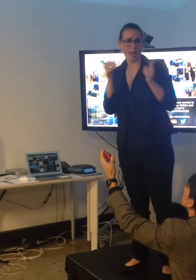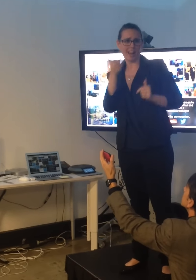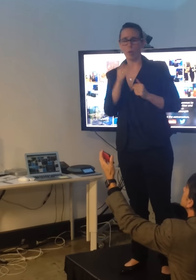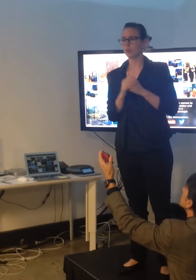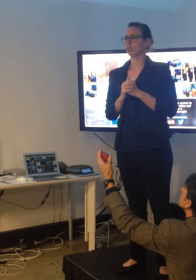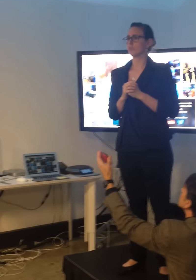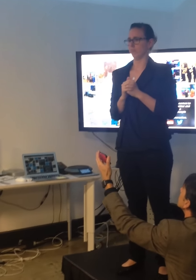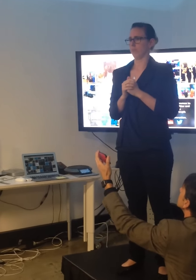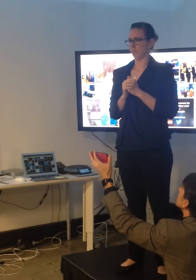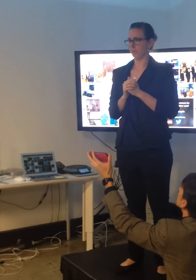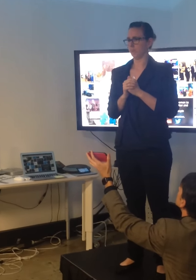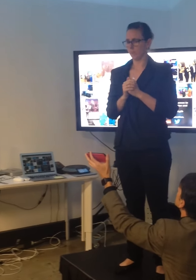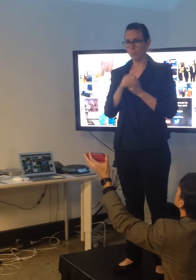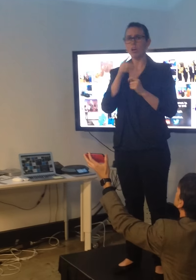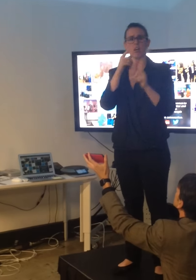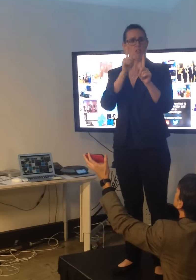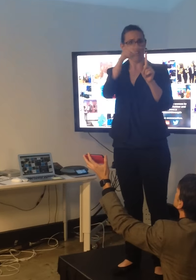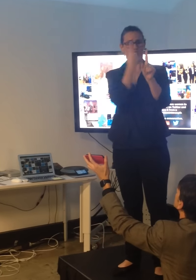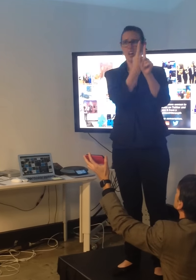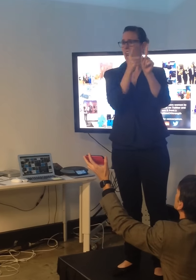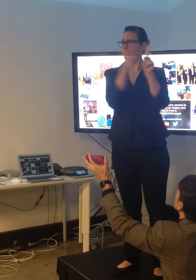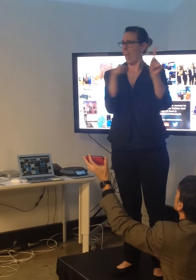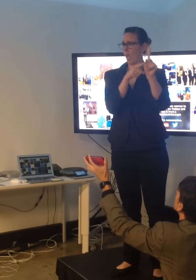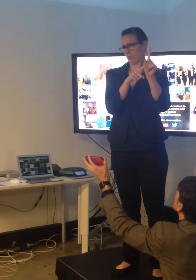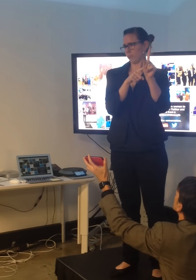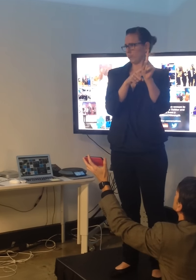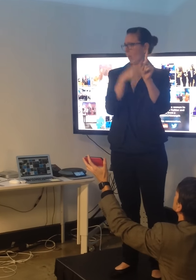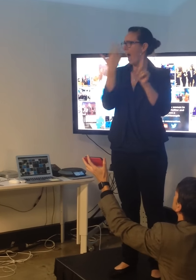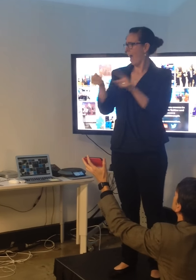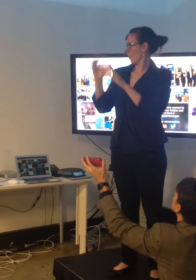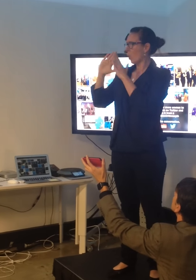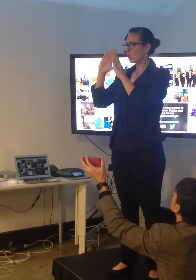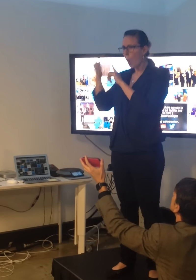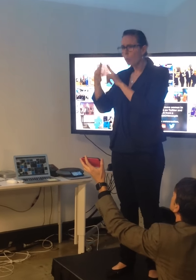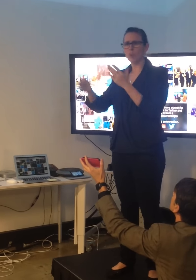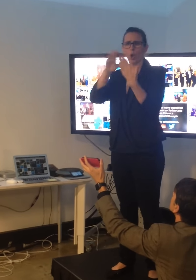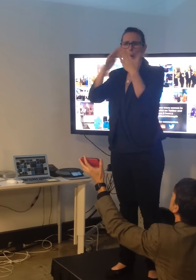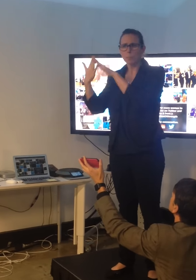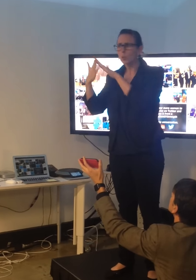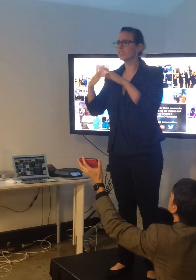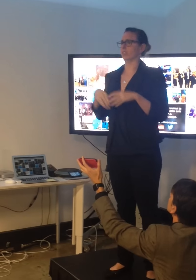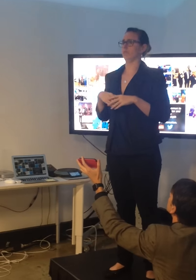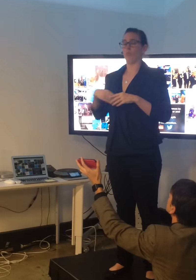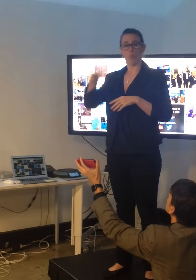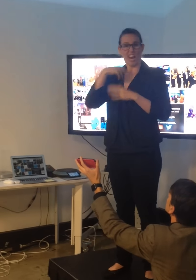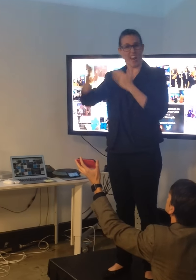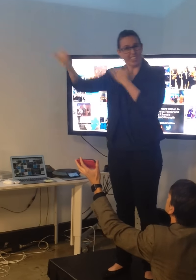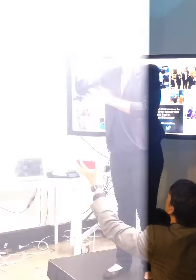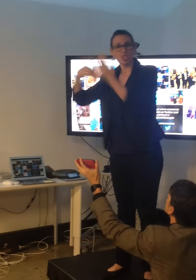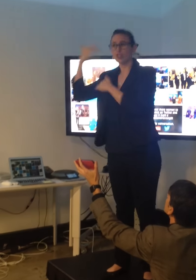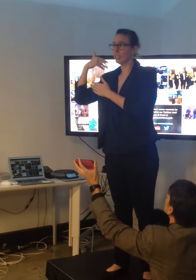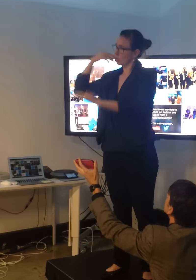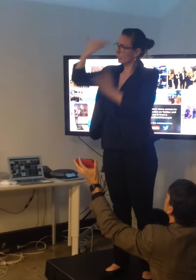just like any other spoken language around the world. It's not just a language we have within our culture, our community.